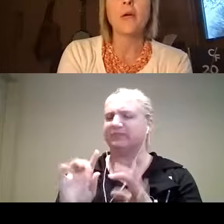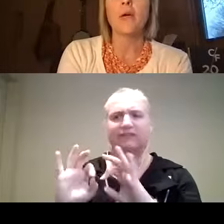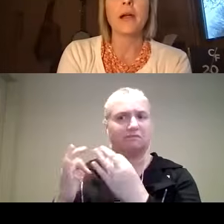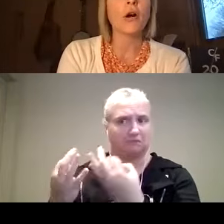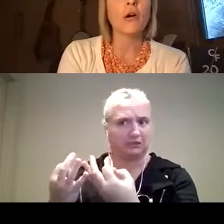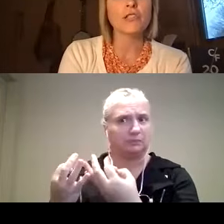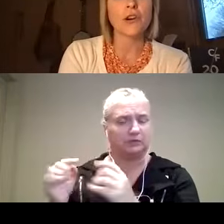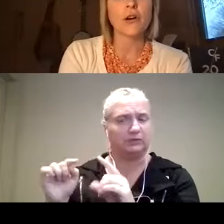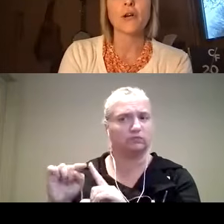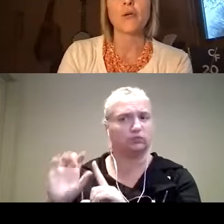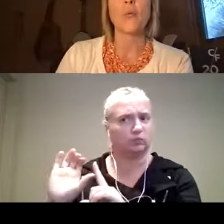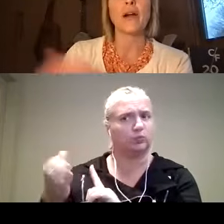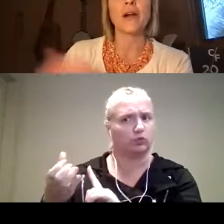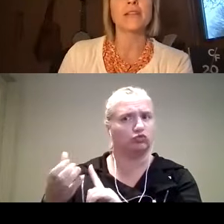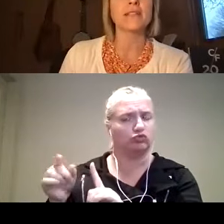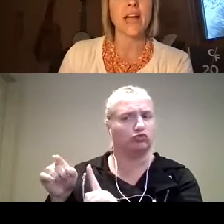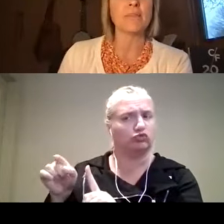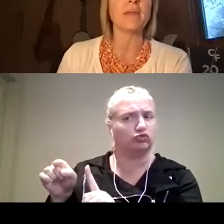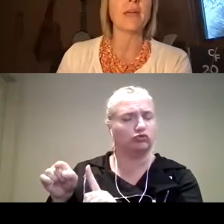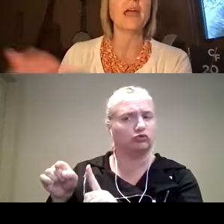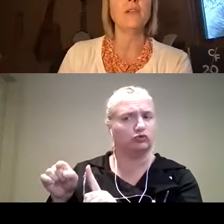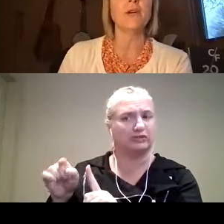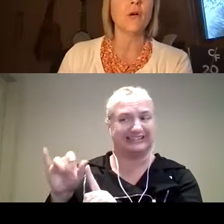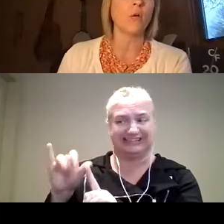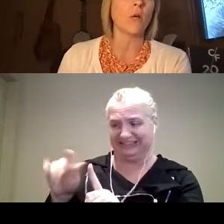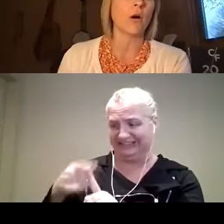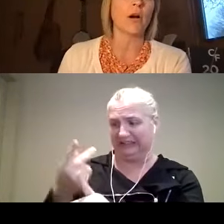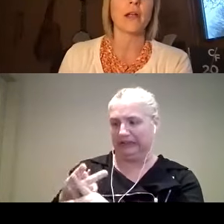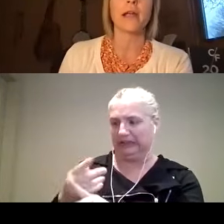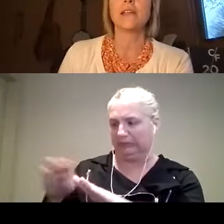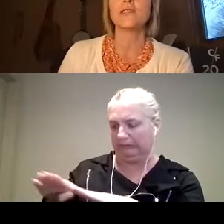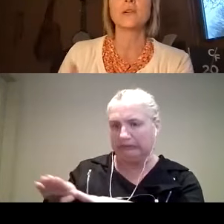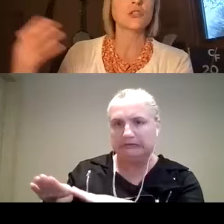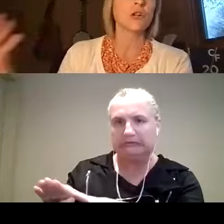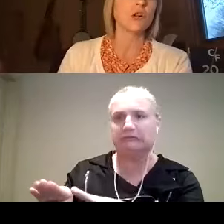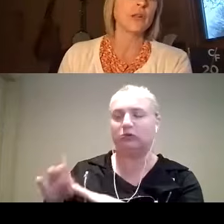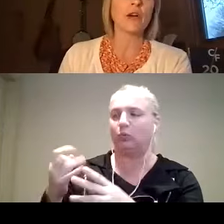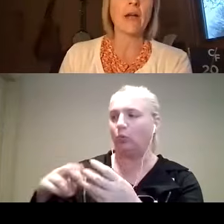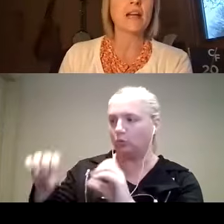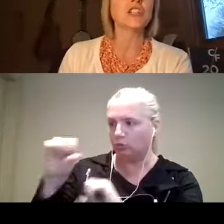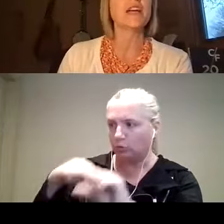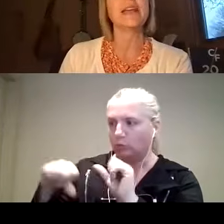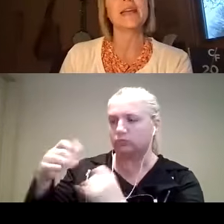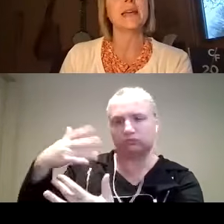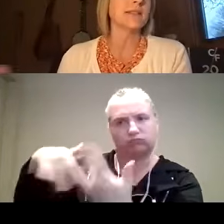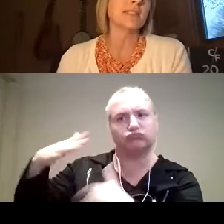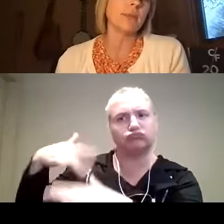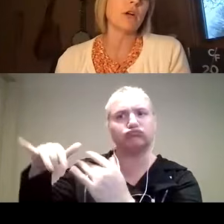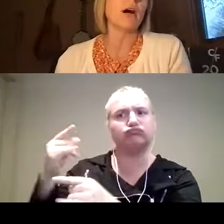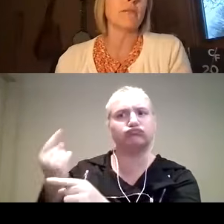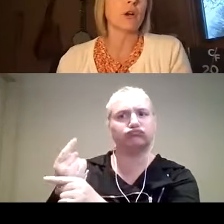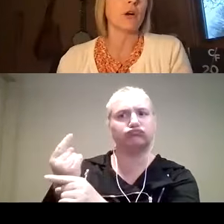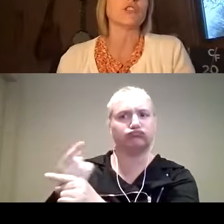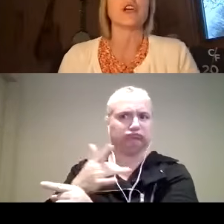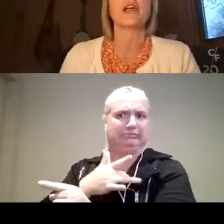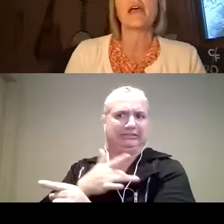or a culture where this type of behavior or social interaction is typical of their culture?